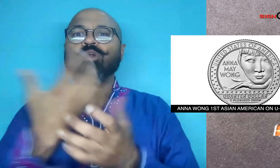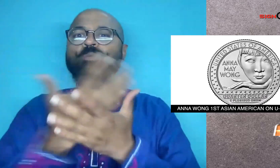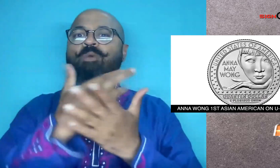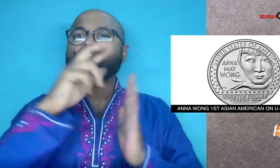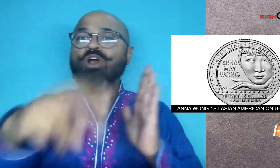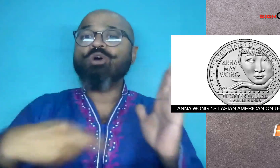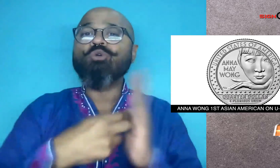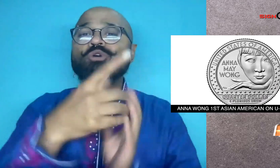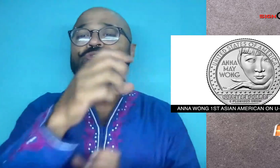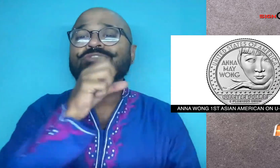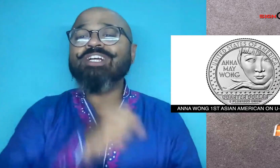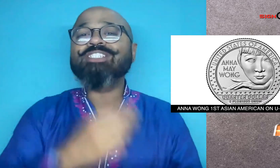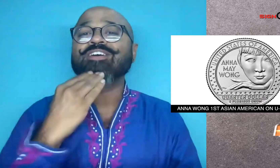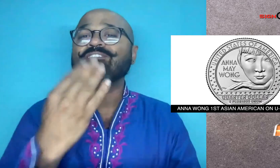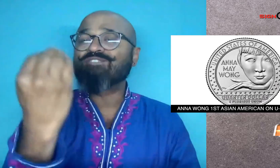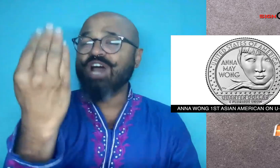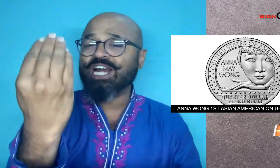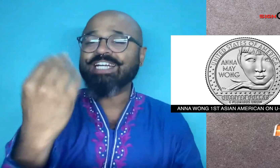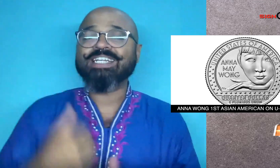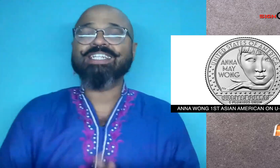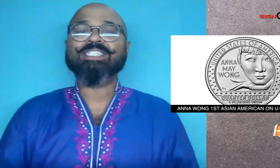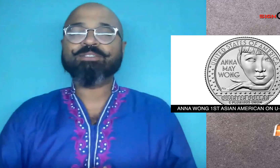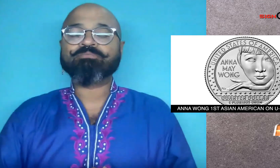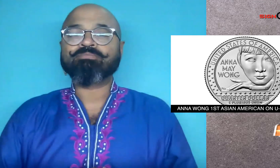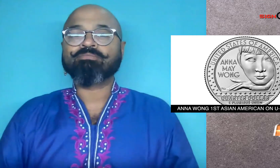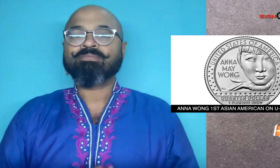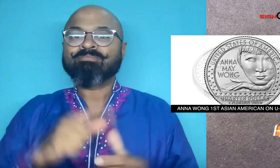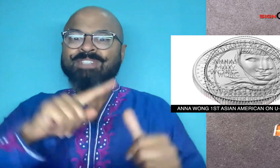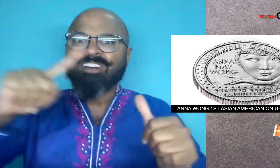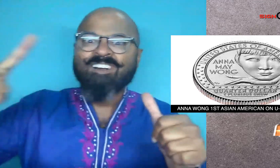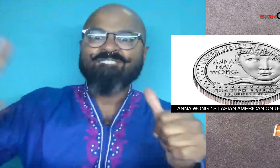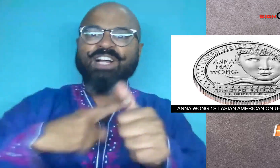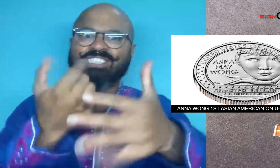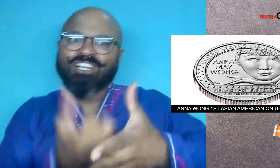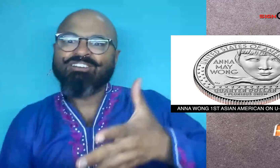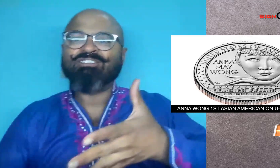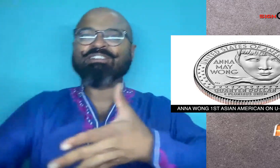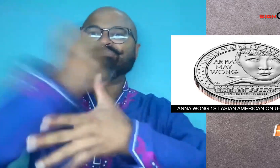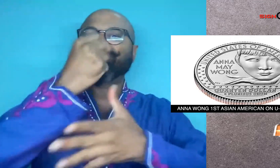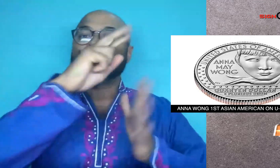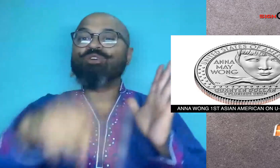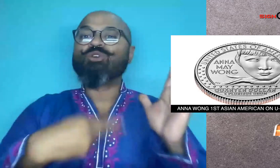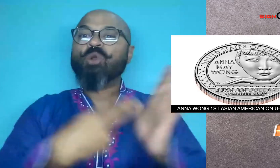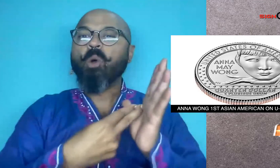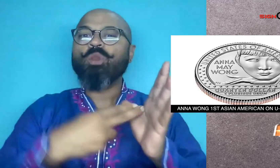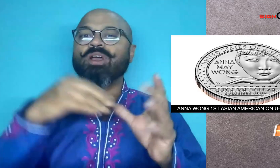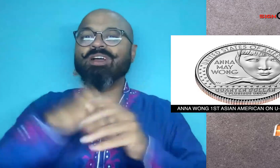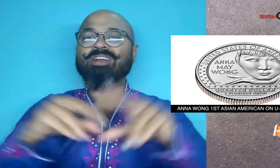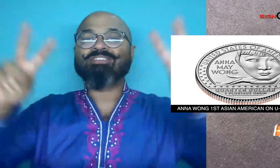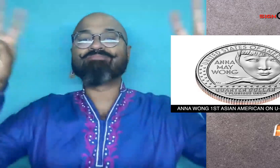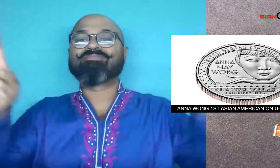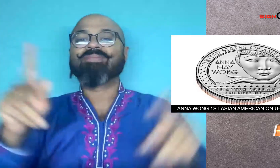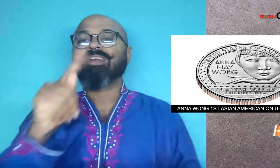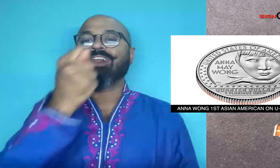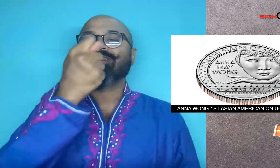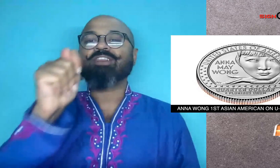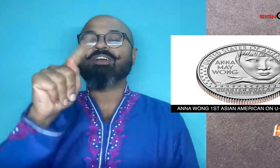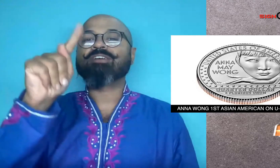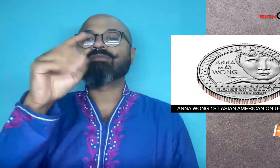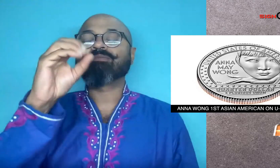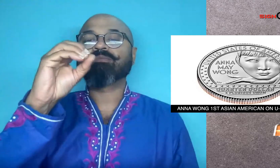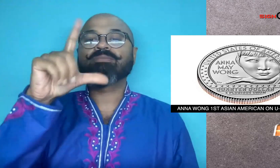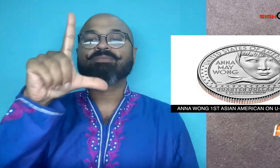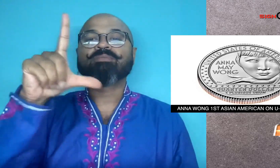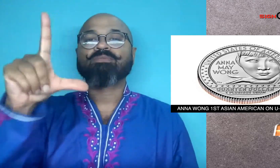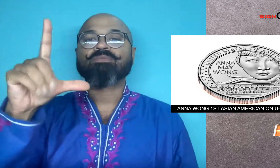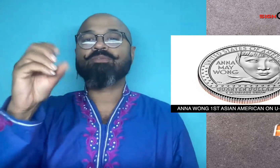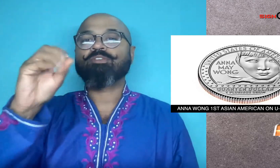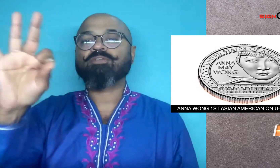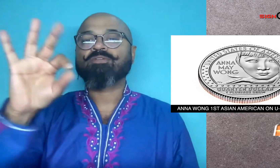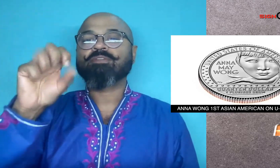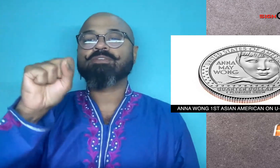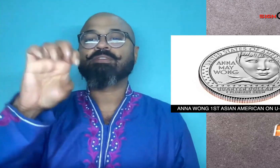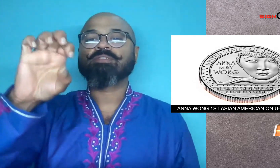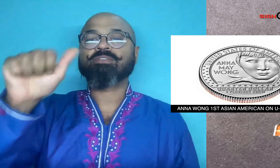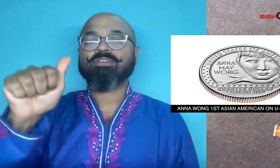and became the first Asian American film star in Hollywood Wong got her first movie role